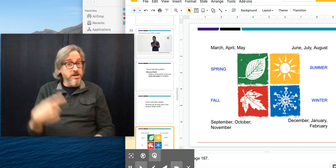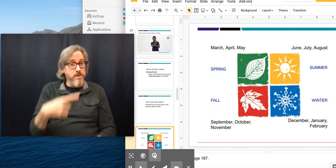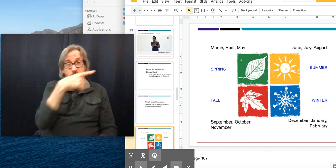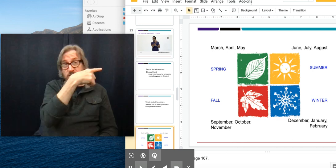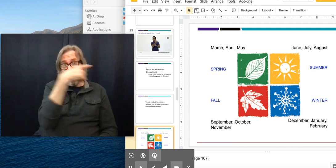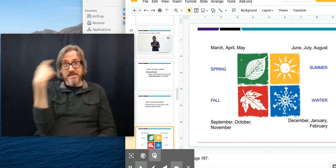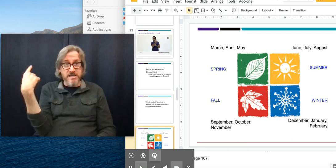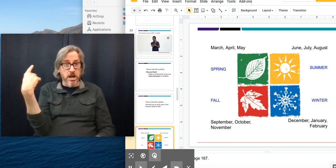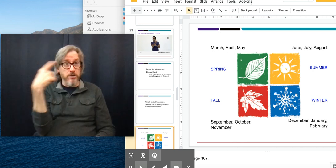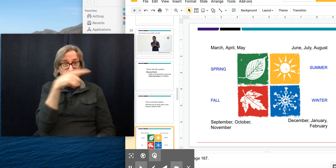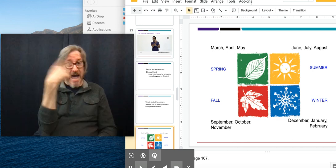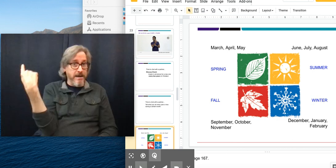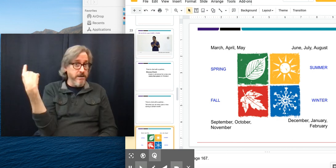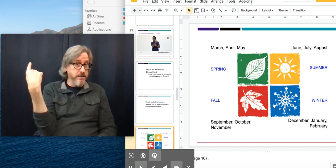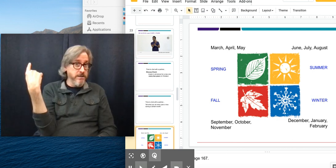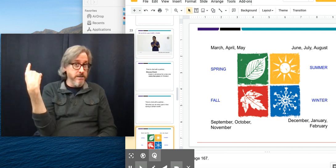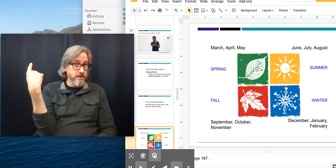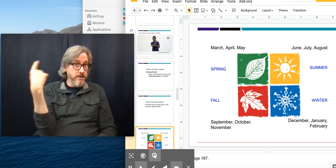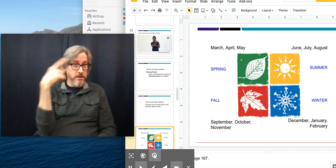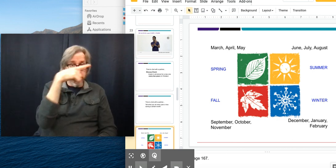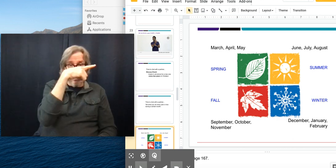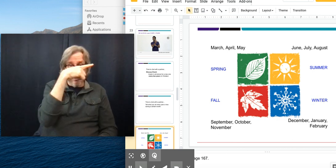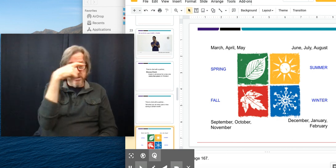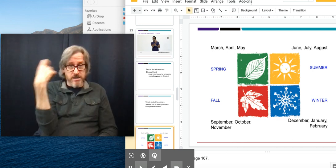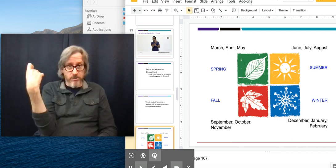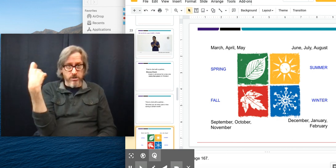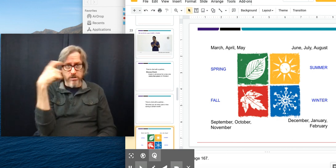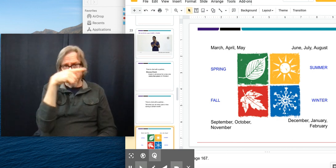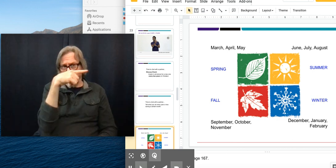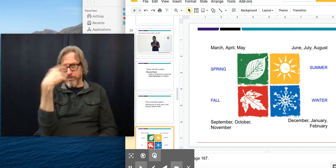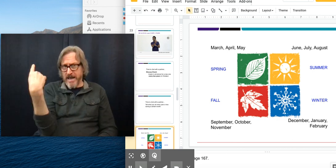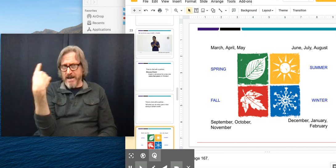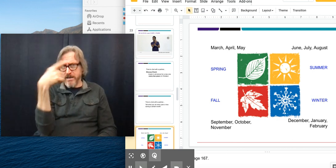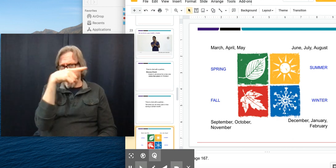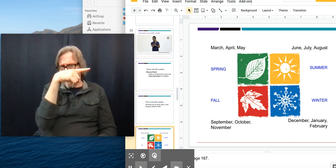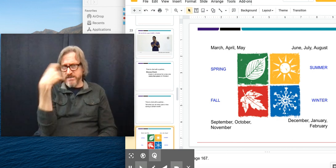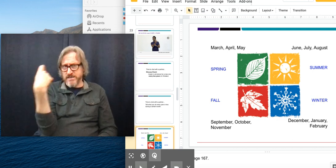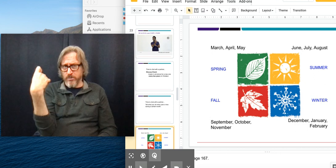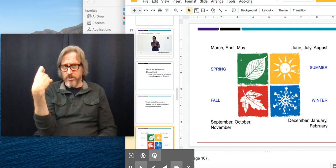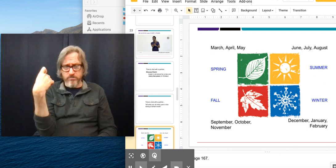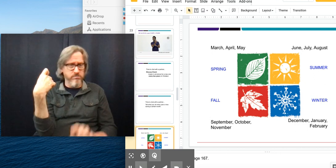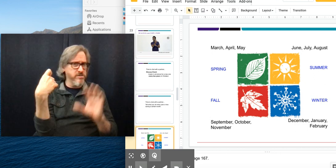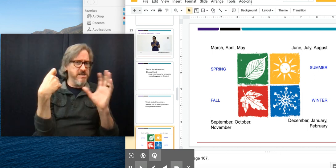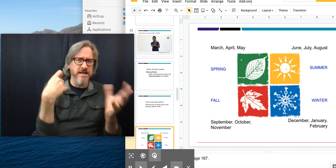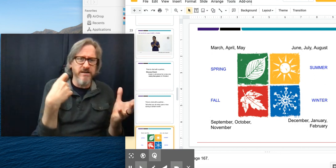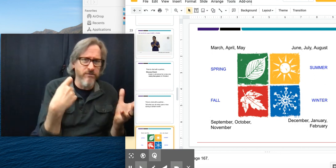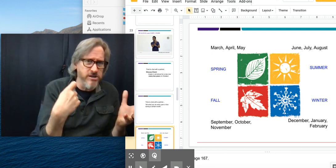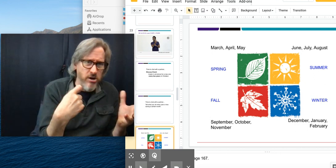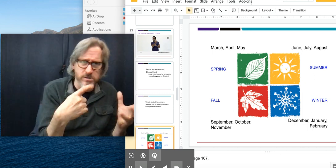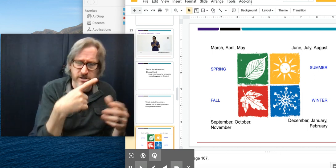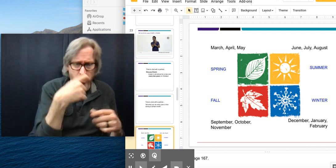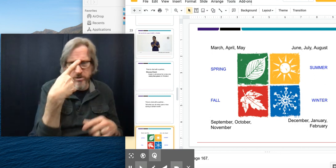because remember this is the color black summer black and summer slight difference almost the